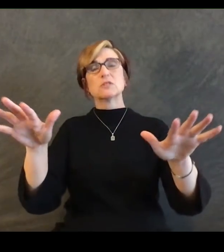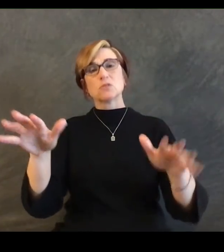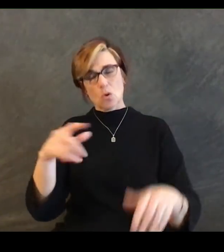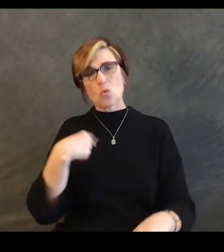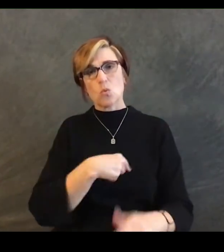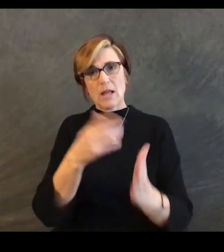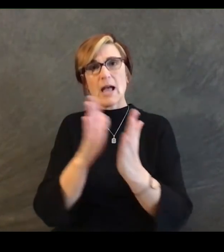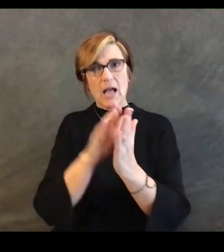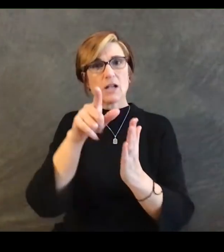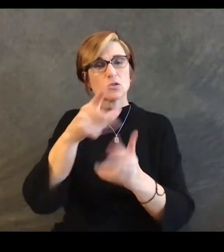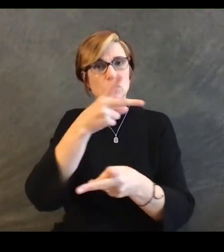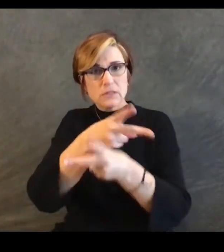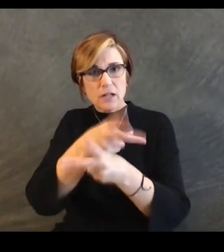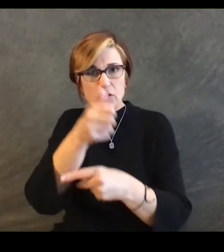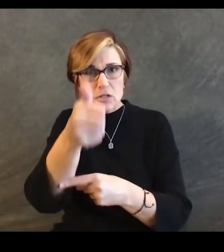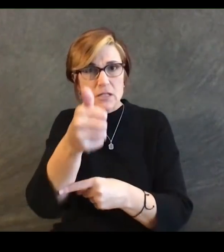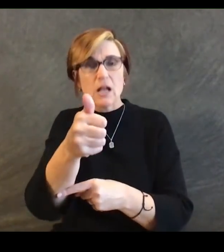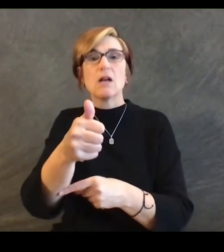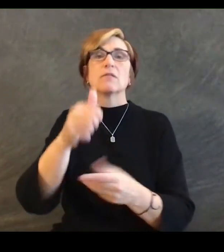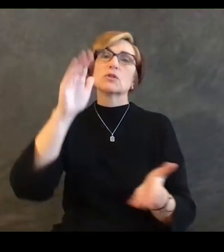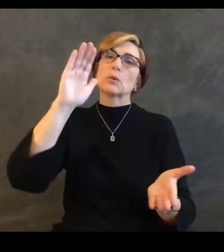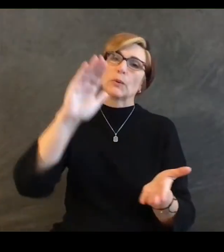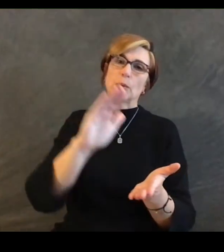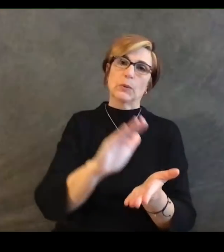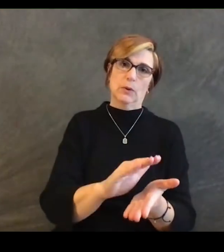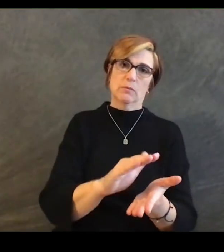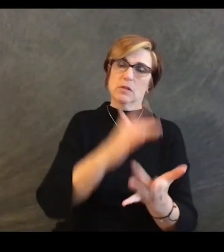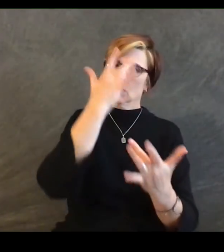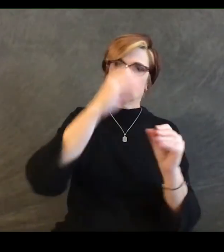unnecessary spread lastly as the president highlighted yesterday